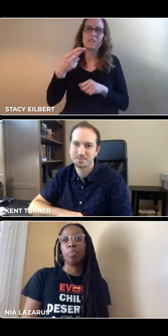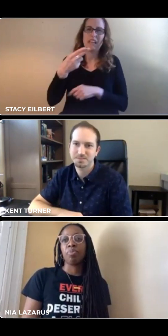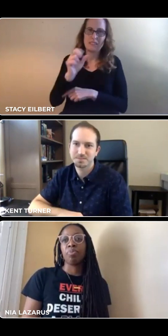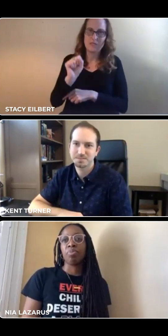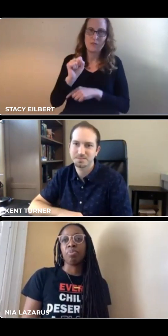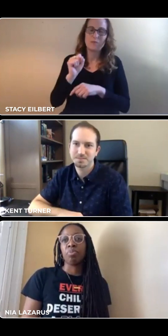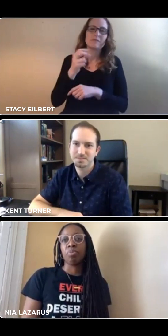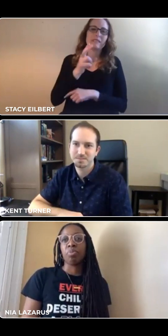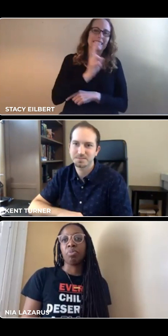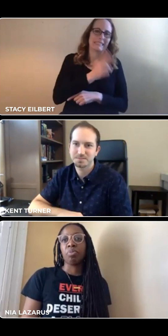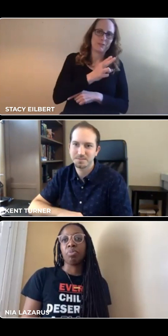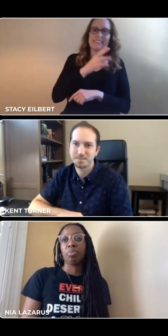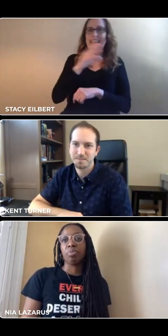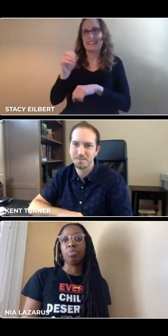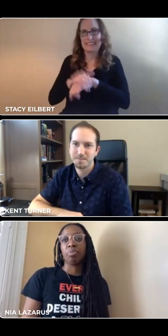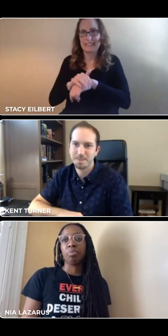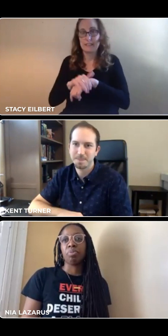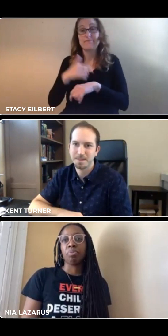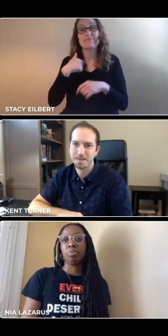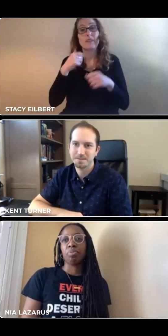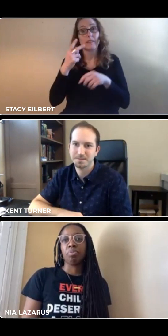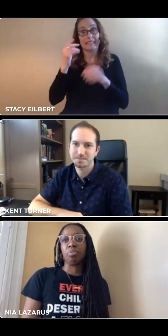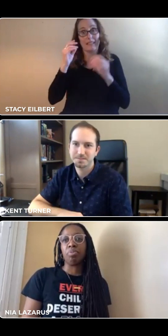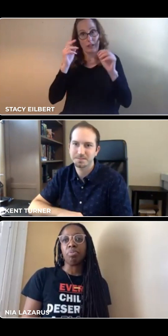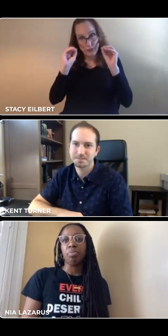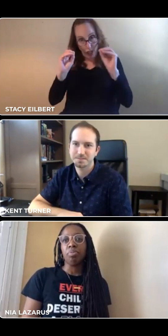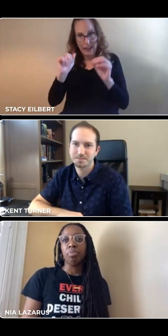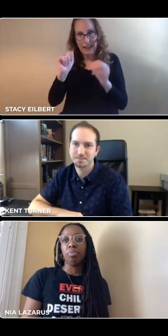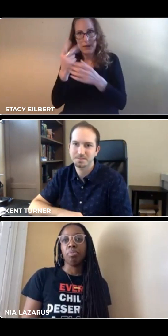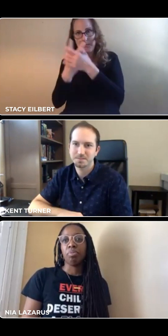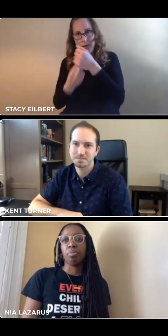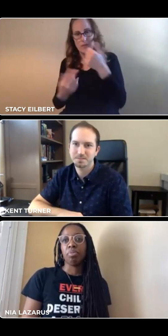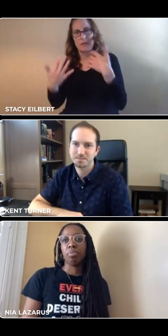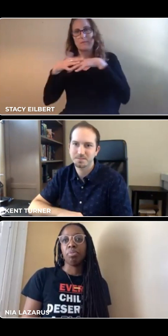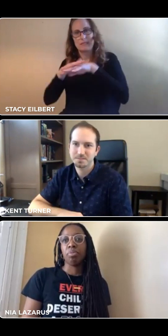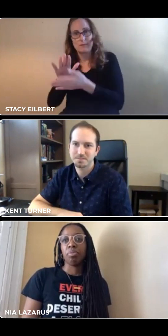middle school for a few years. But, I've mostly taught history and English in high school.